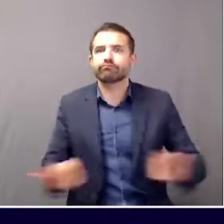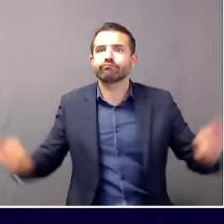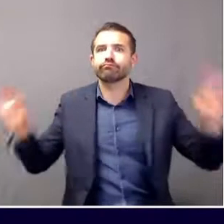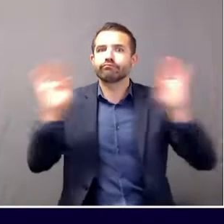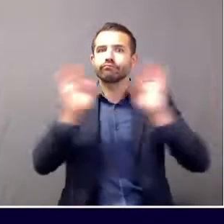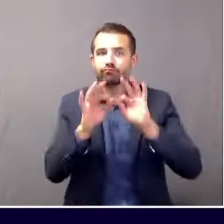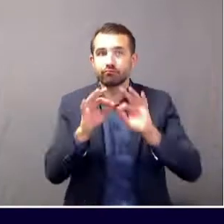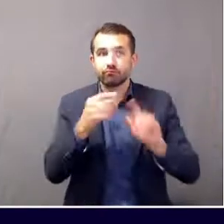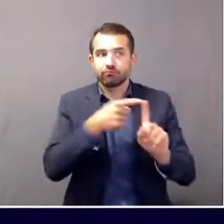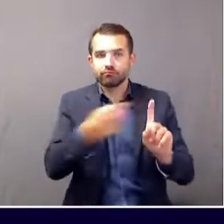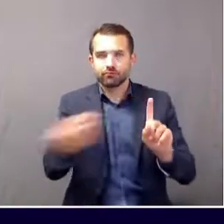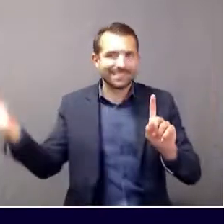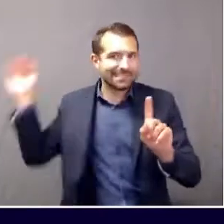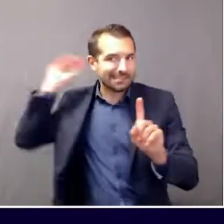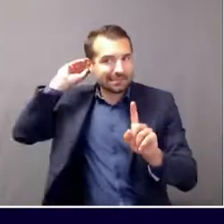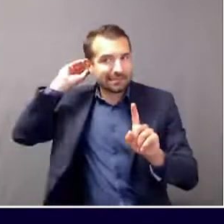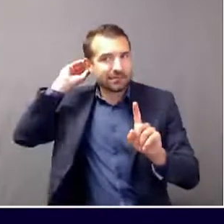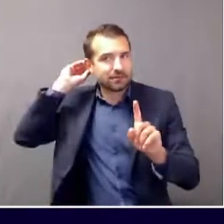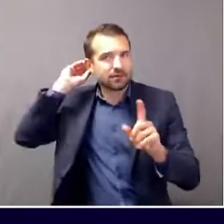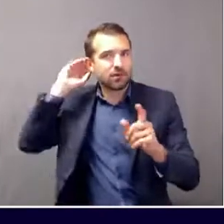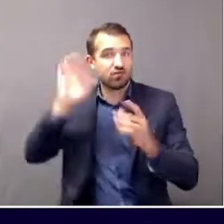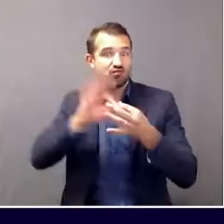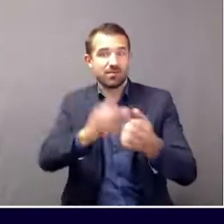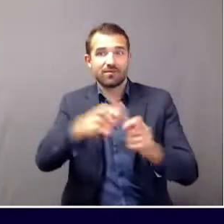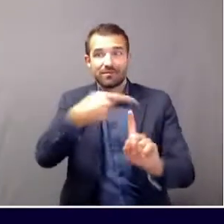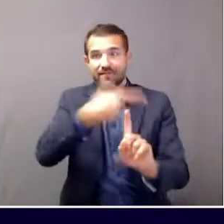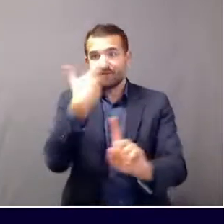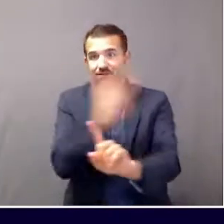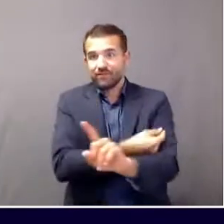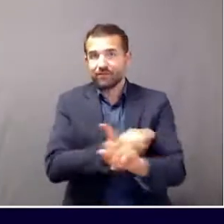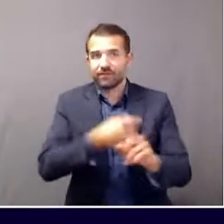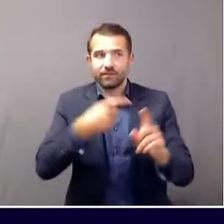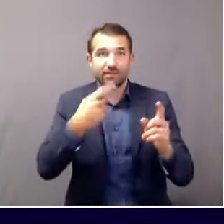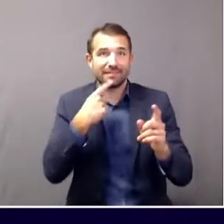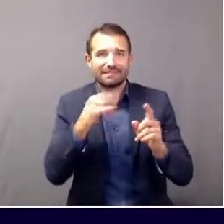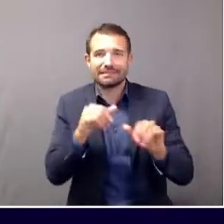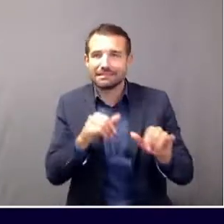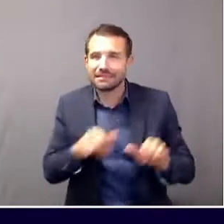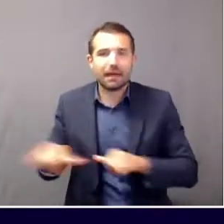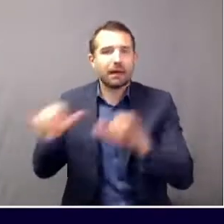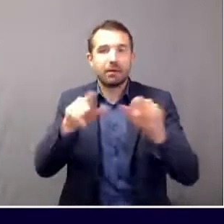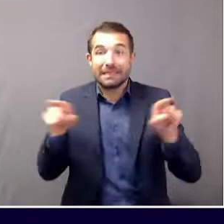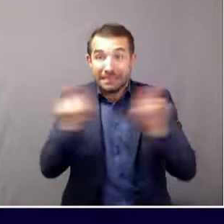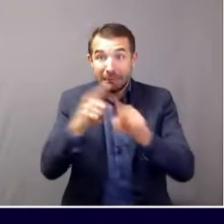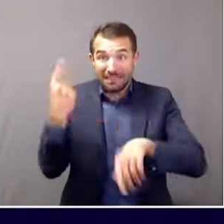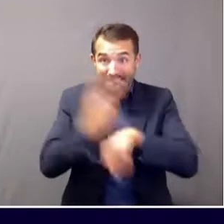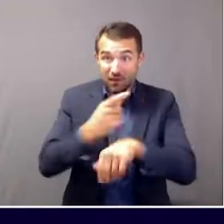vaccine is approved